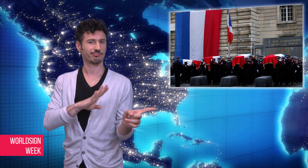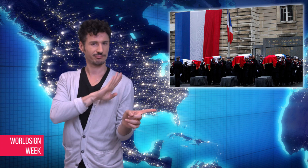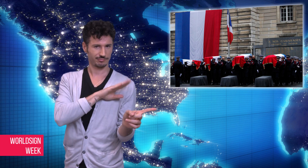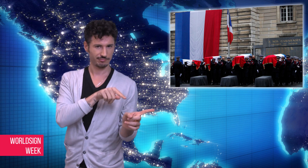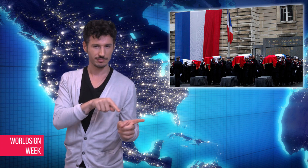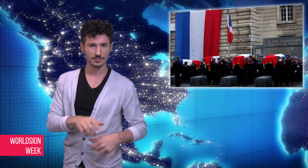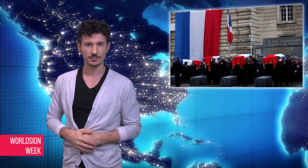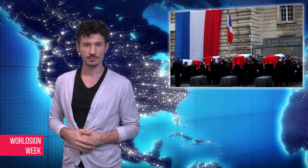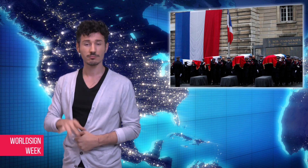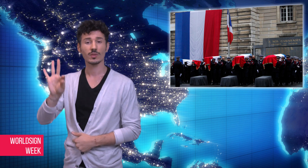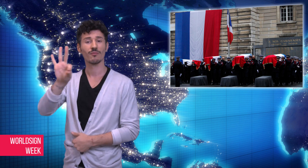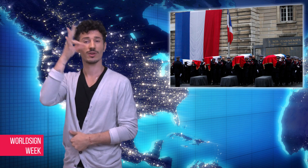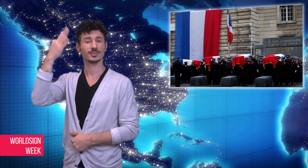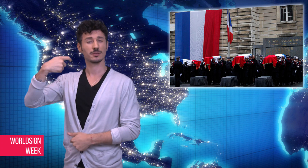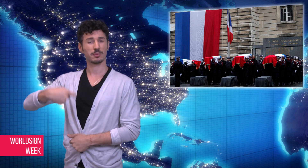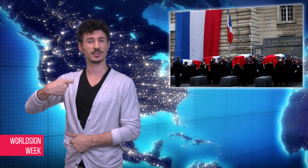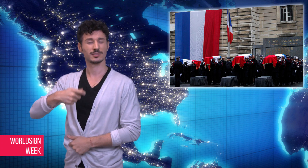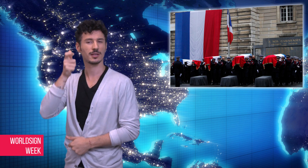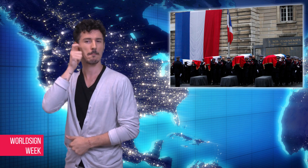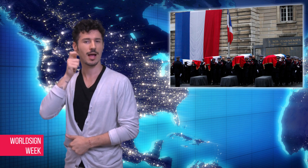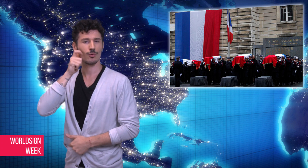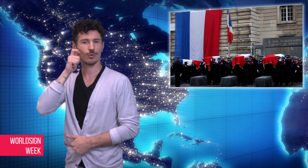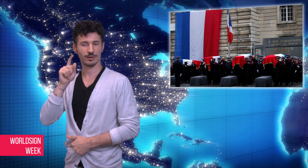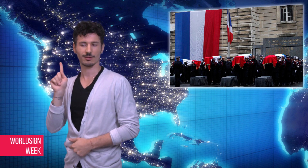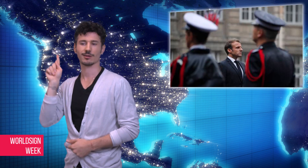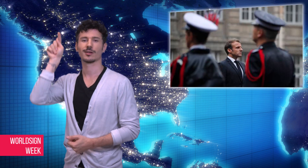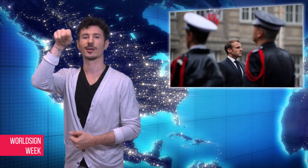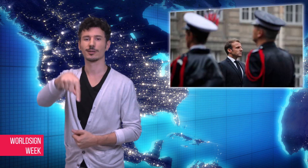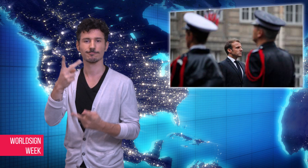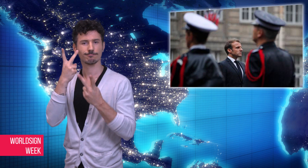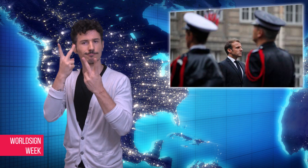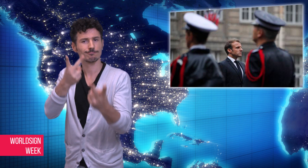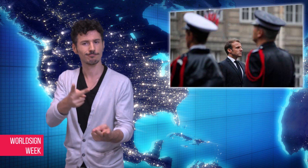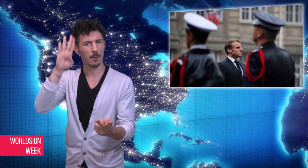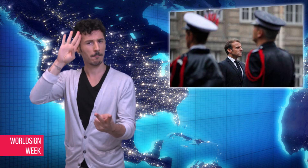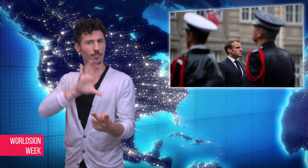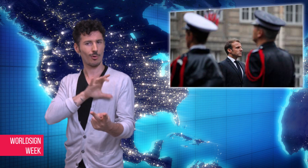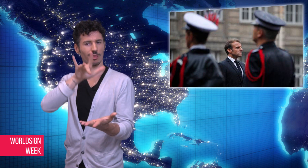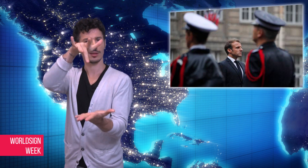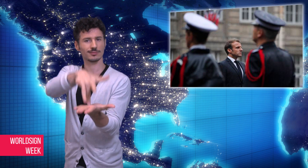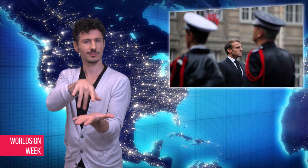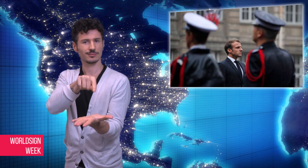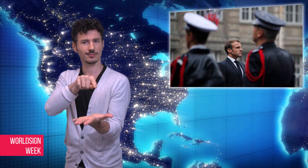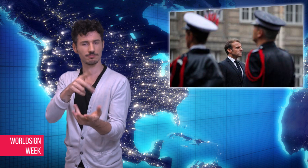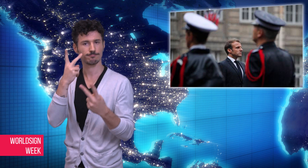headquarters to pay tribute to the slain officers, and